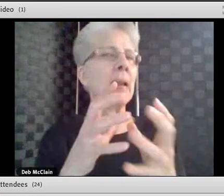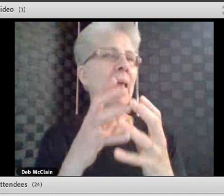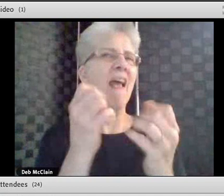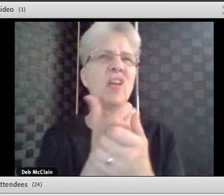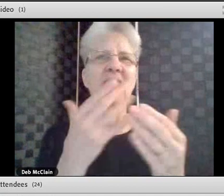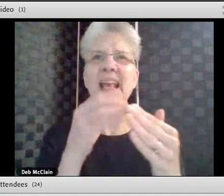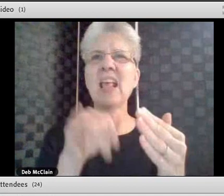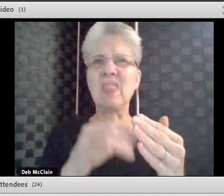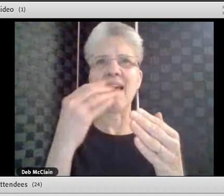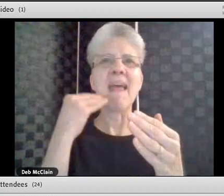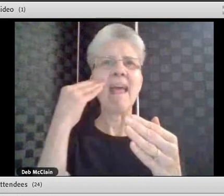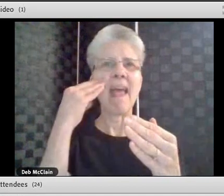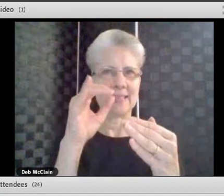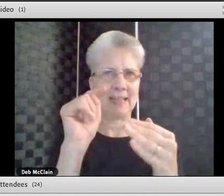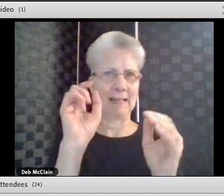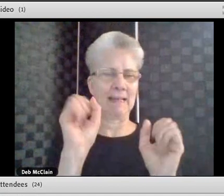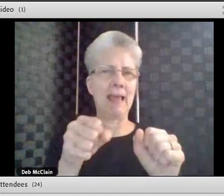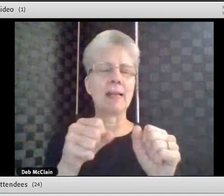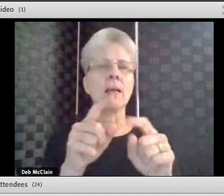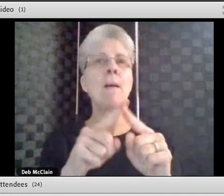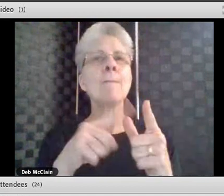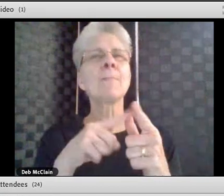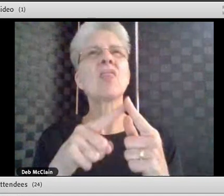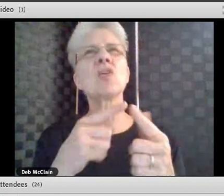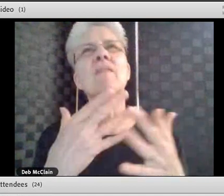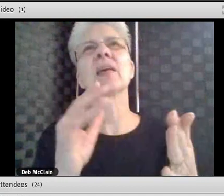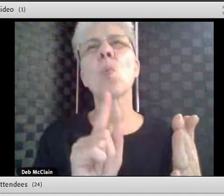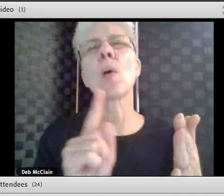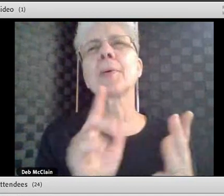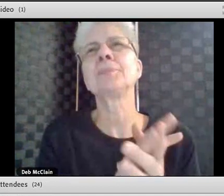and you're good to go, and you can, you know, do pretty much everything within the headset.